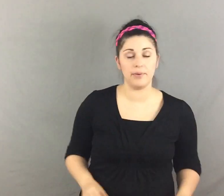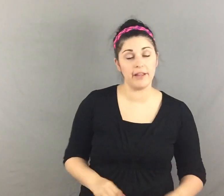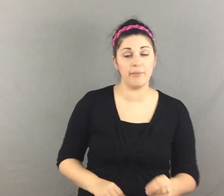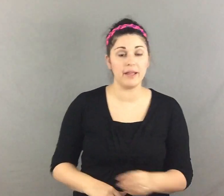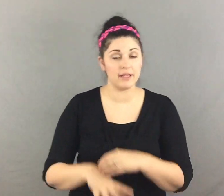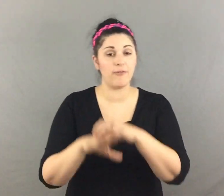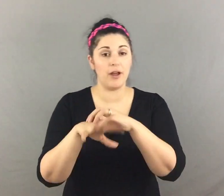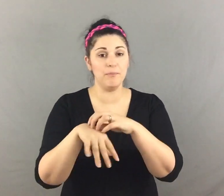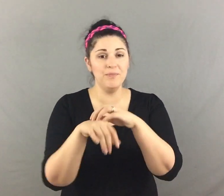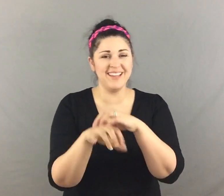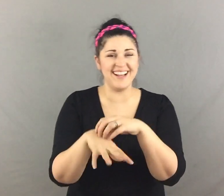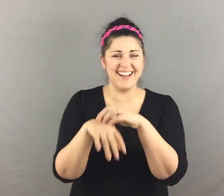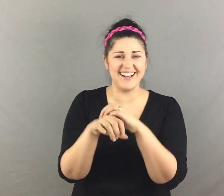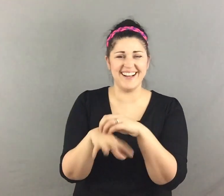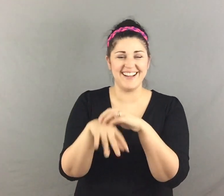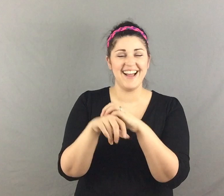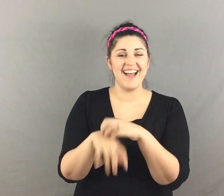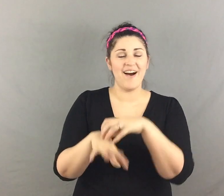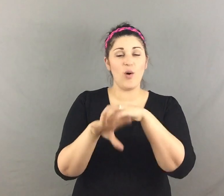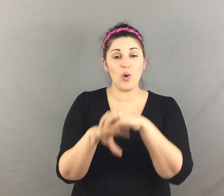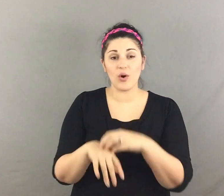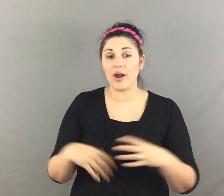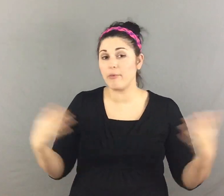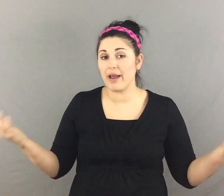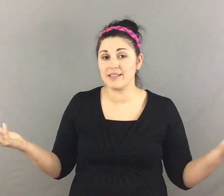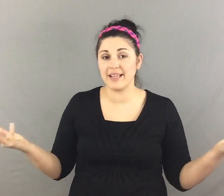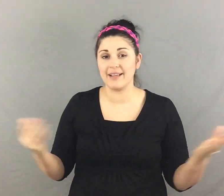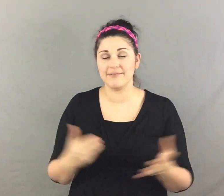Bullied me is fun or I'm crazy.